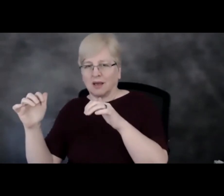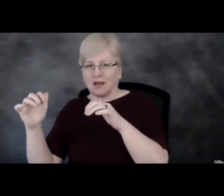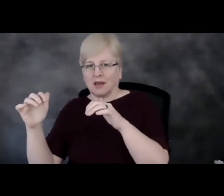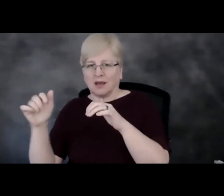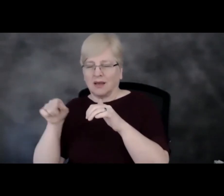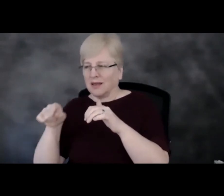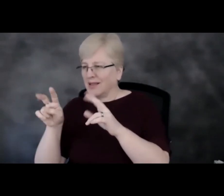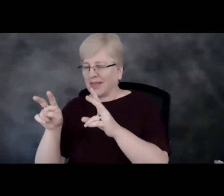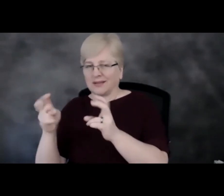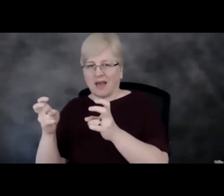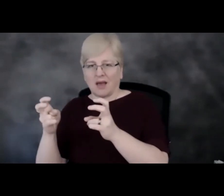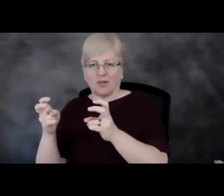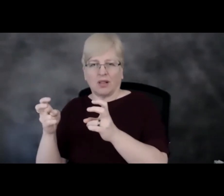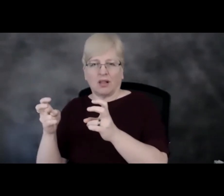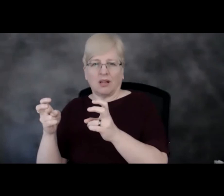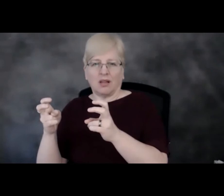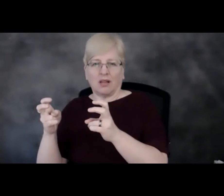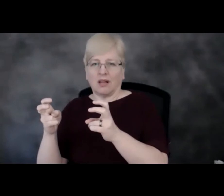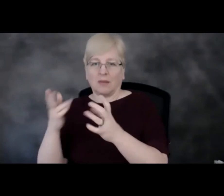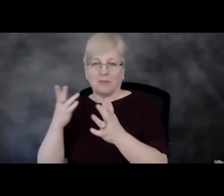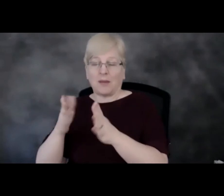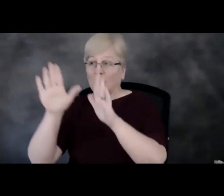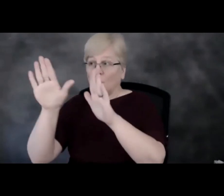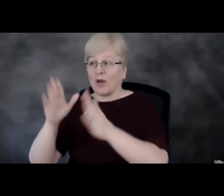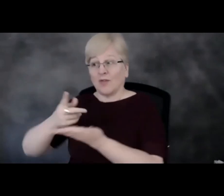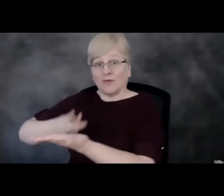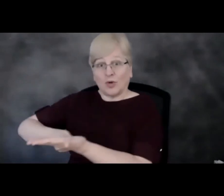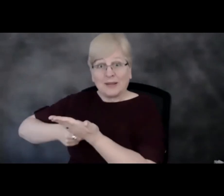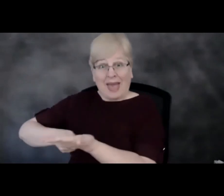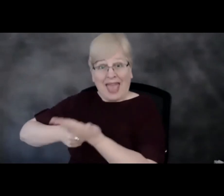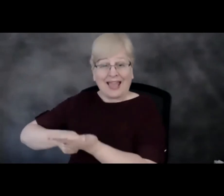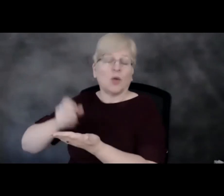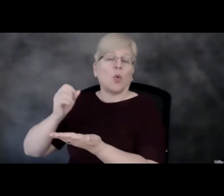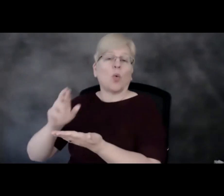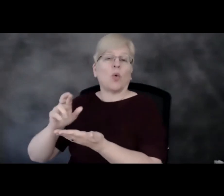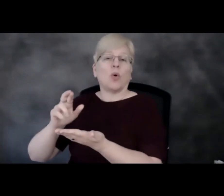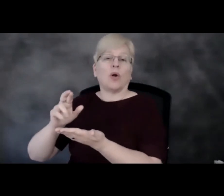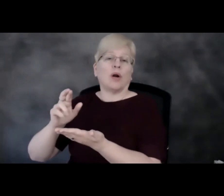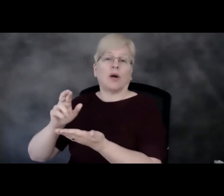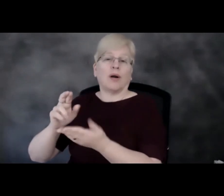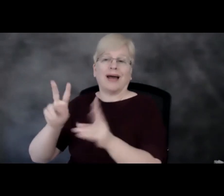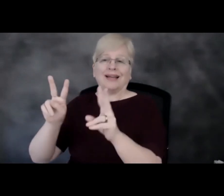17:36:36 a great debate, or a title that has an underlying paper.